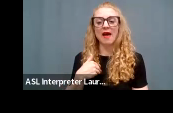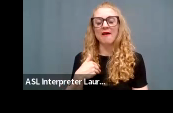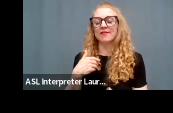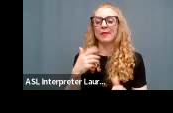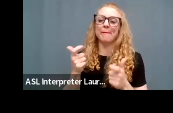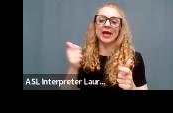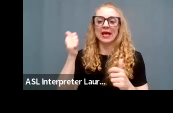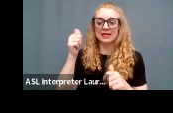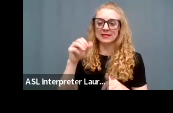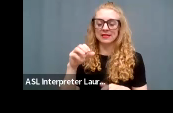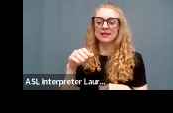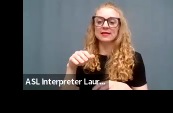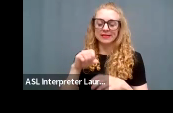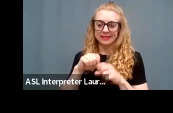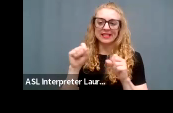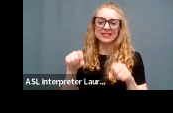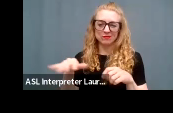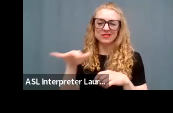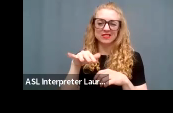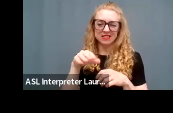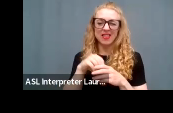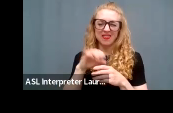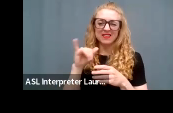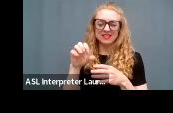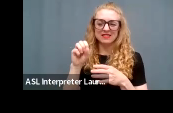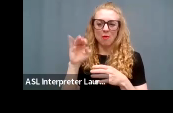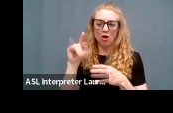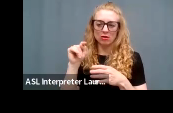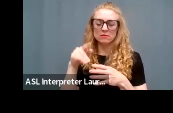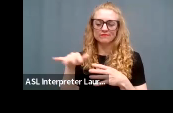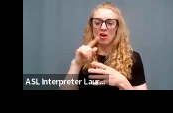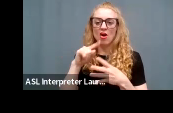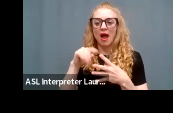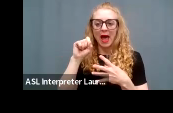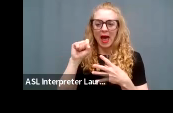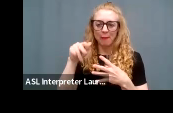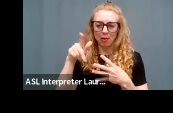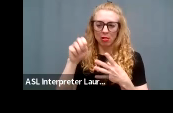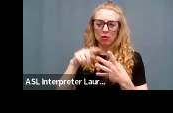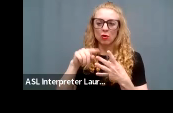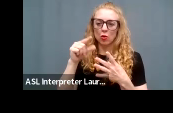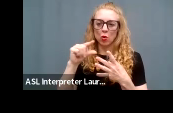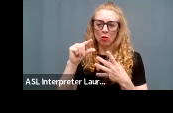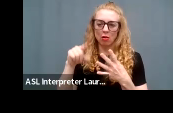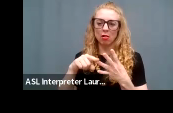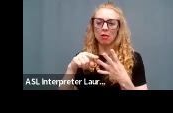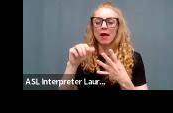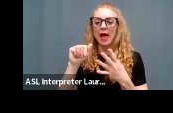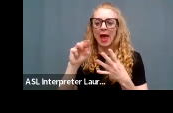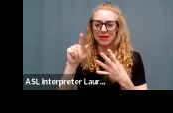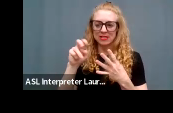Echo Systems in the smart home space are Apple Google Amazon and Samsung and all four of them